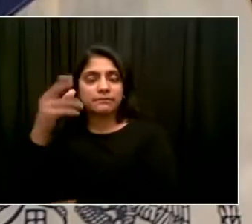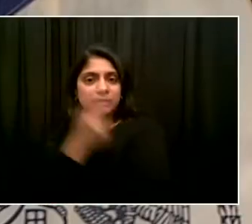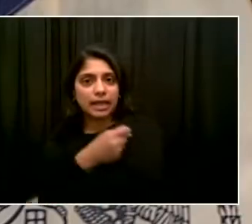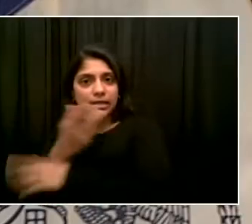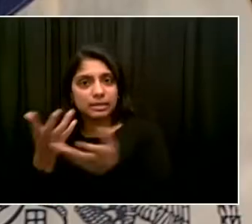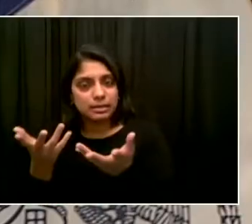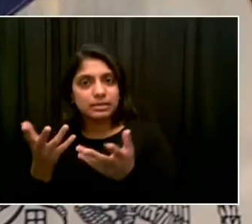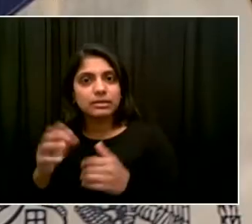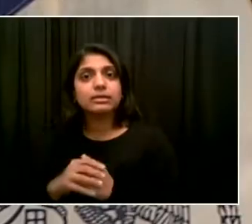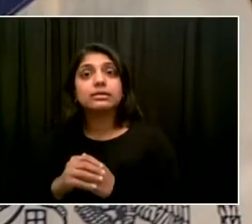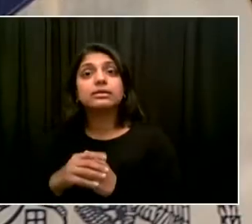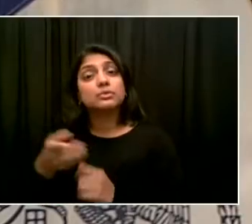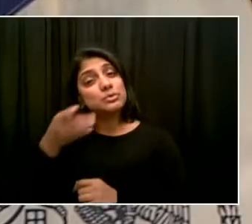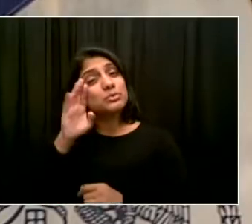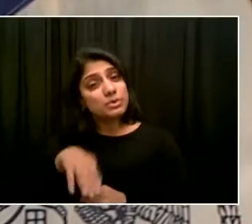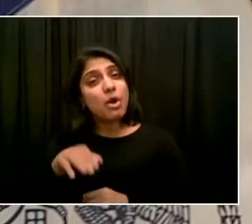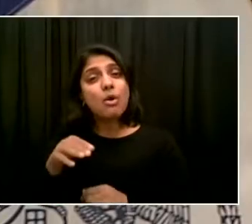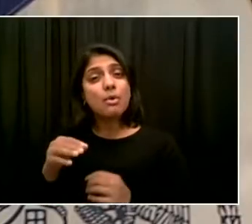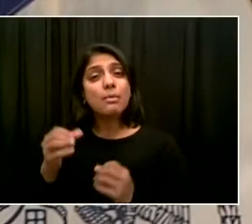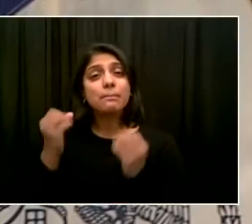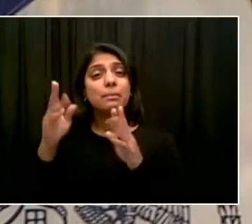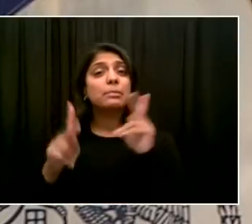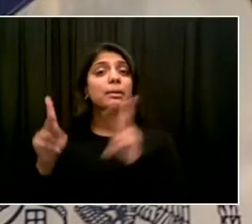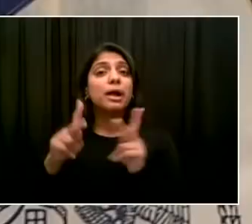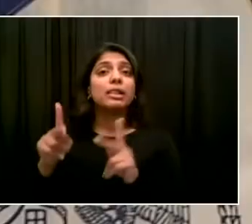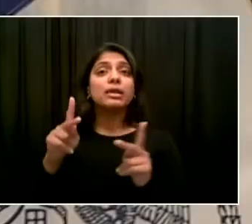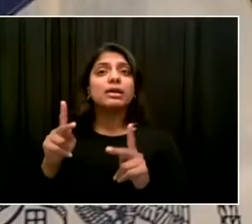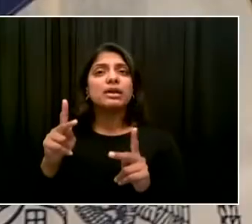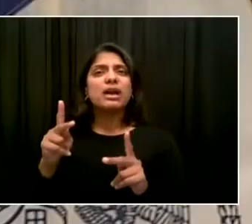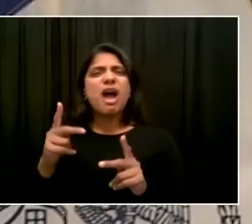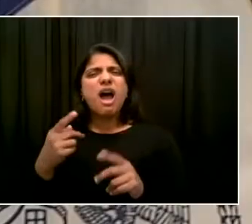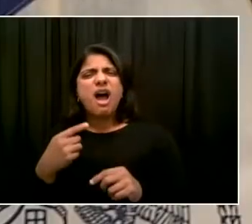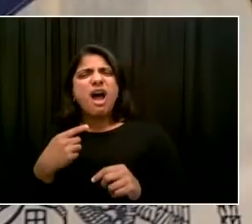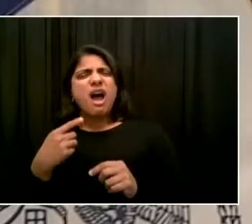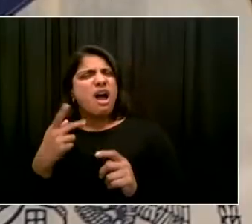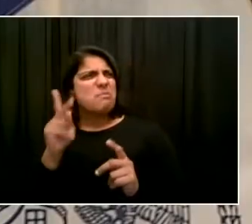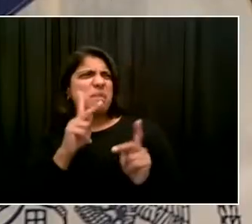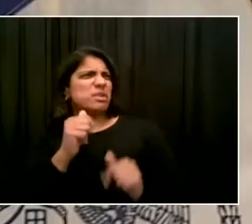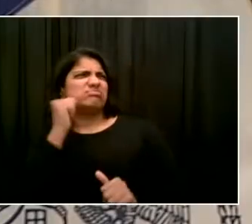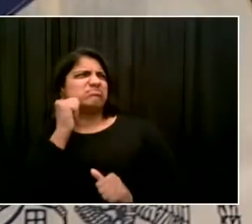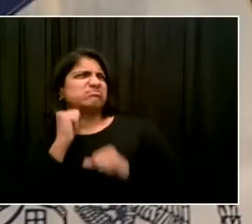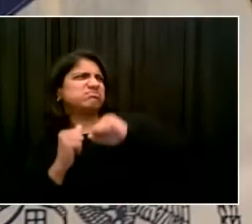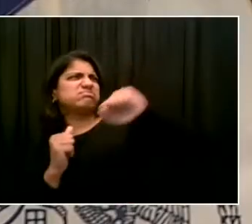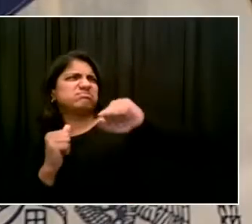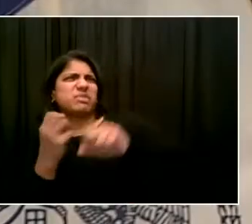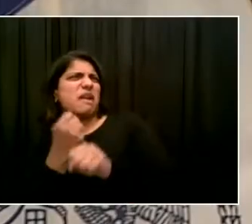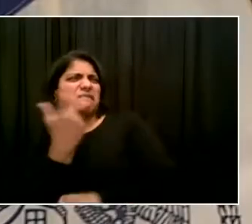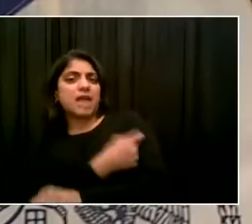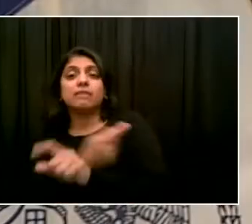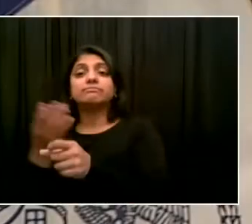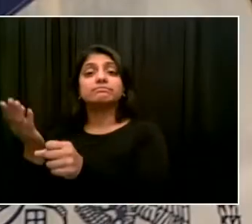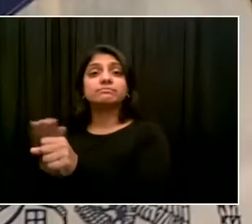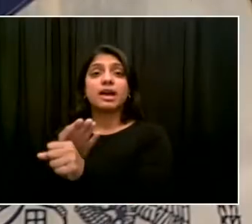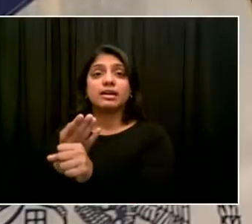AND PUT IT IN PLACE IT WAS A DECISIVE FACTOR TTGEINPEG OPE L TO MOVE.